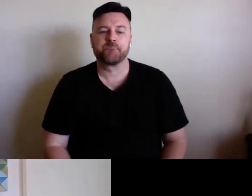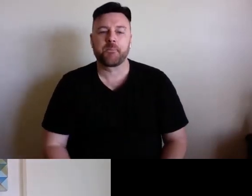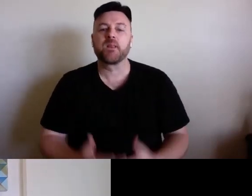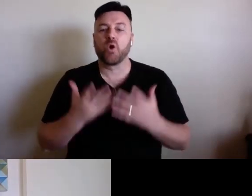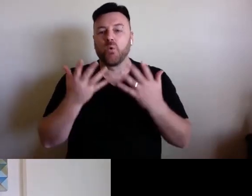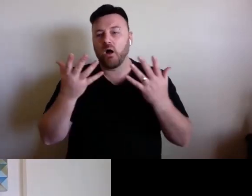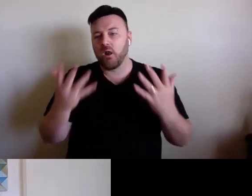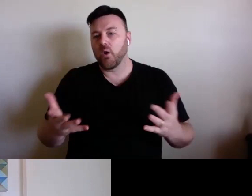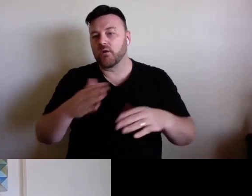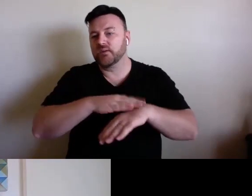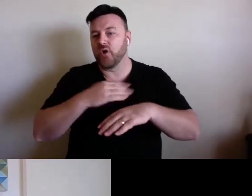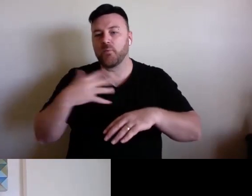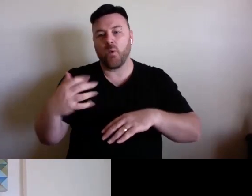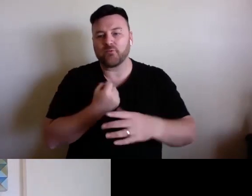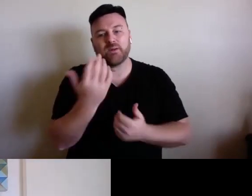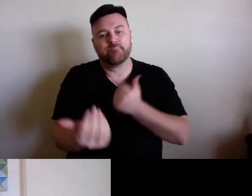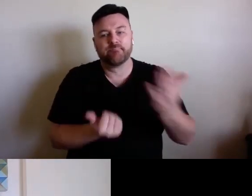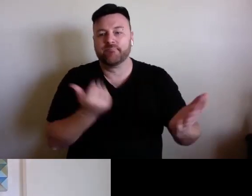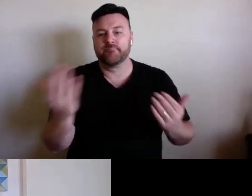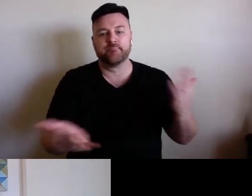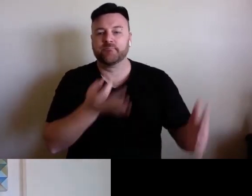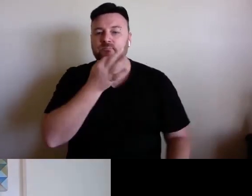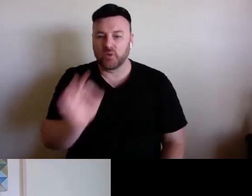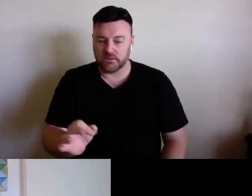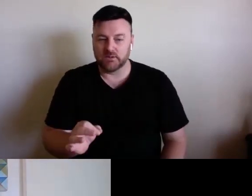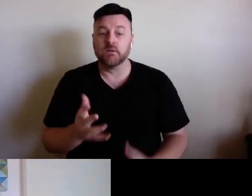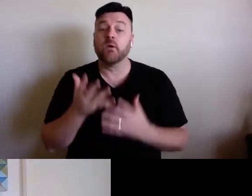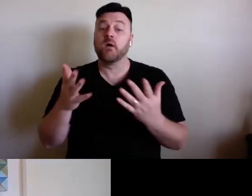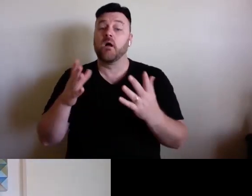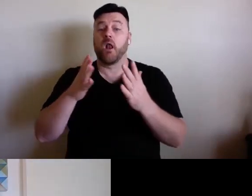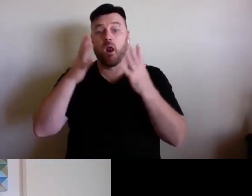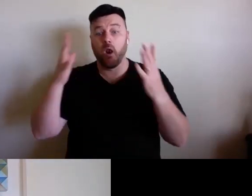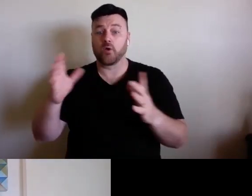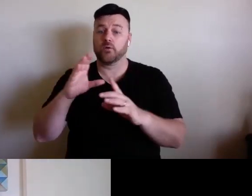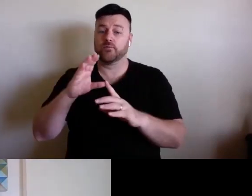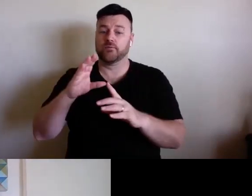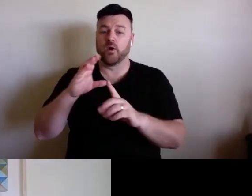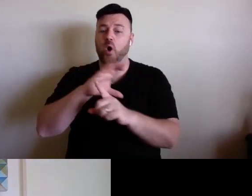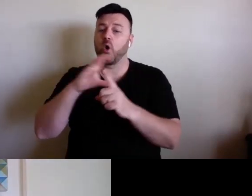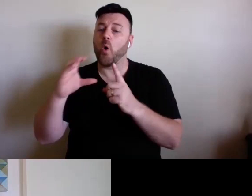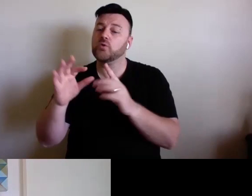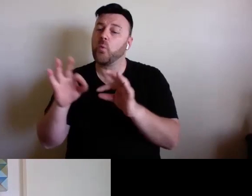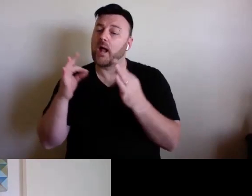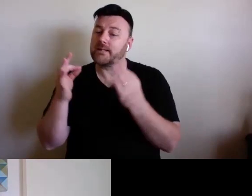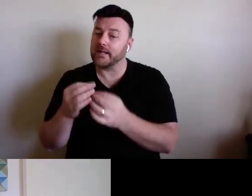funded by public funding and they're giving their stuff away online in the same way as they would give it away offline, because that's the